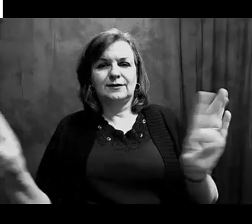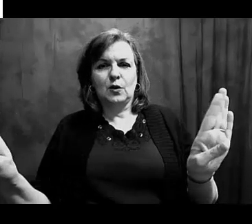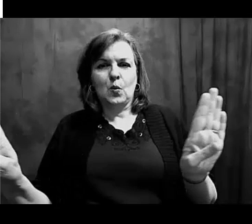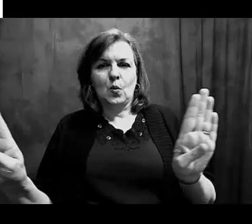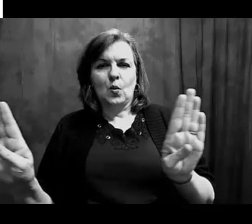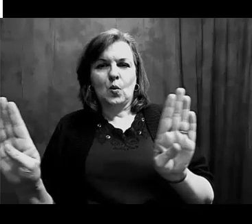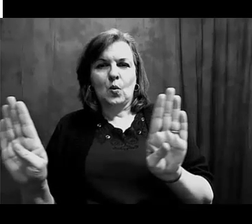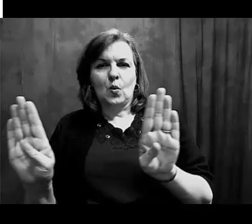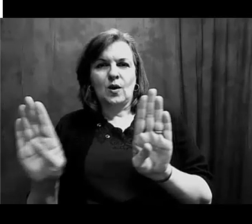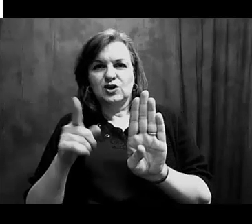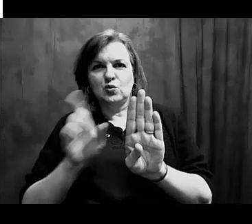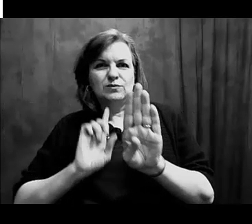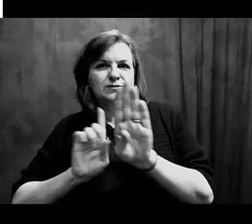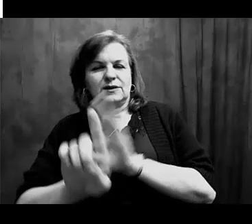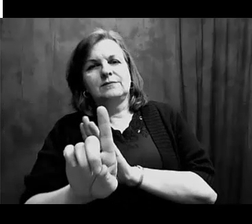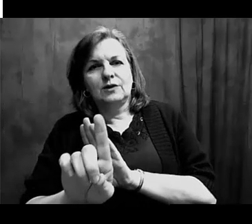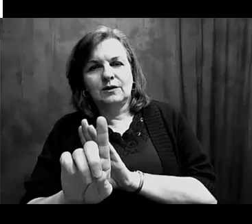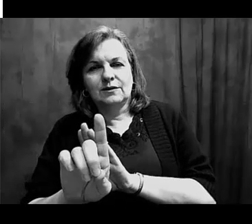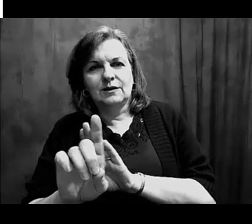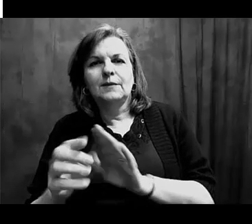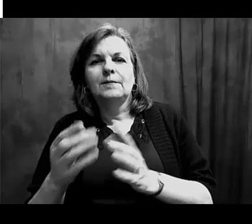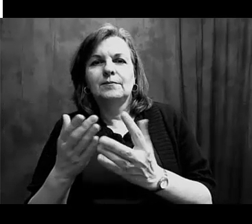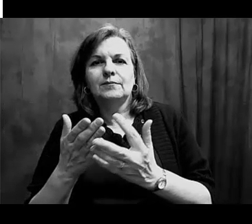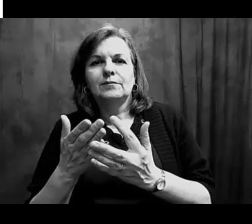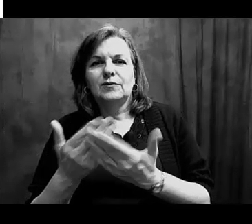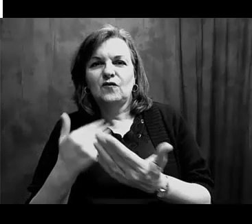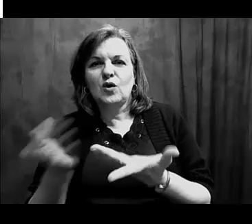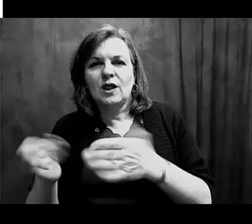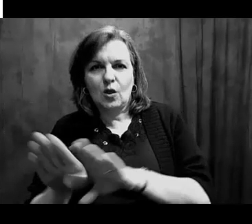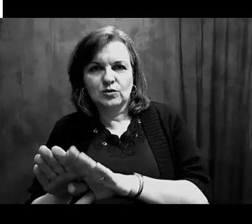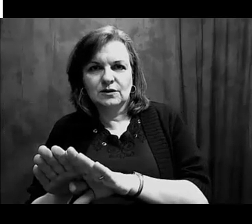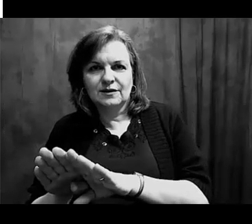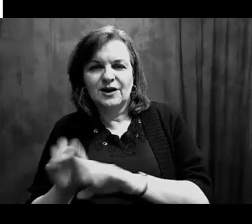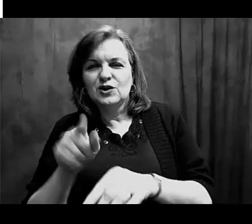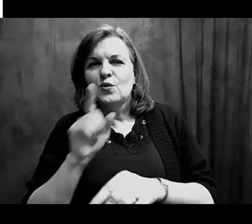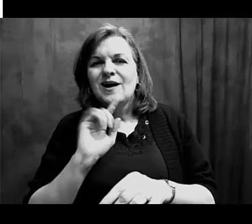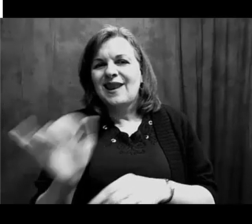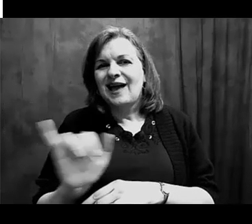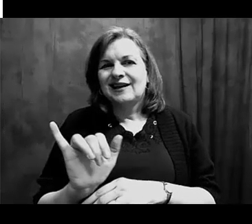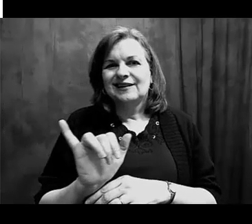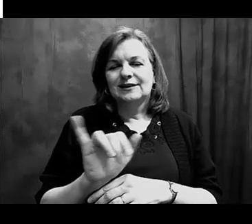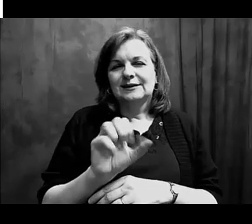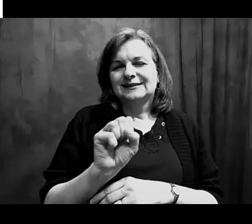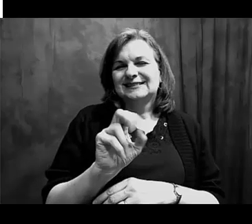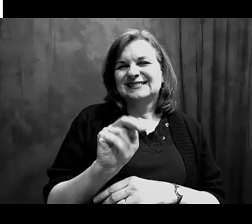and you sneak through before is closes completely --- you are sneaky potassium!!